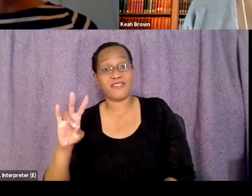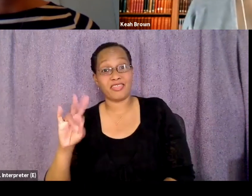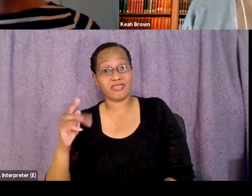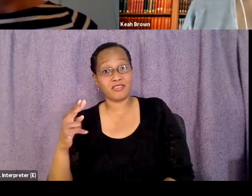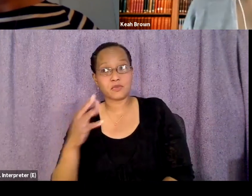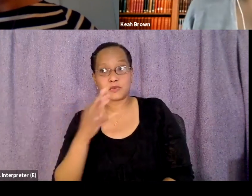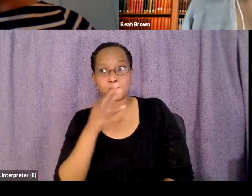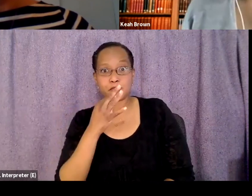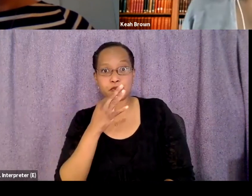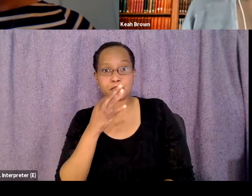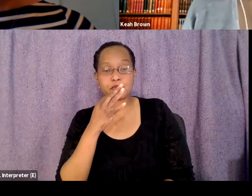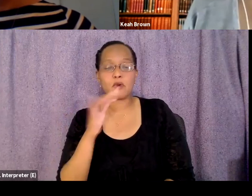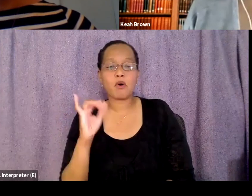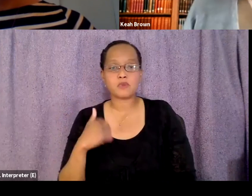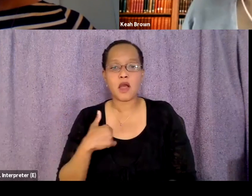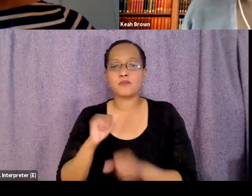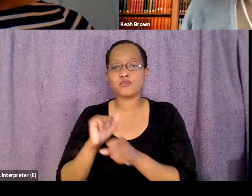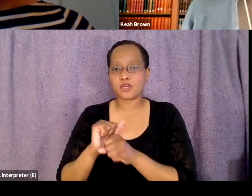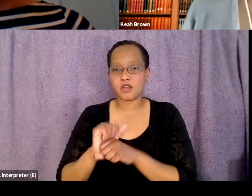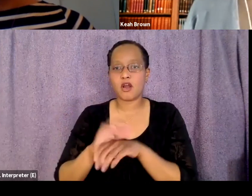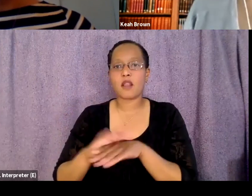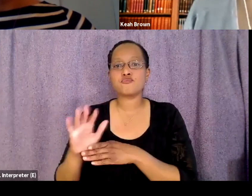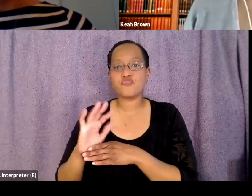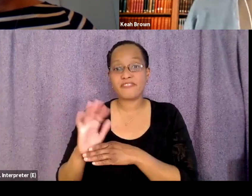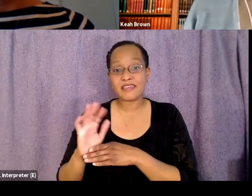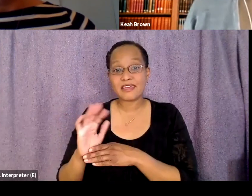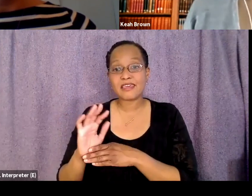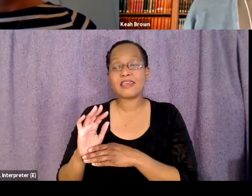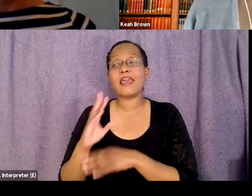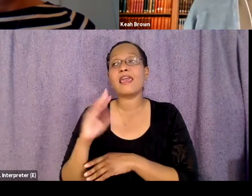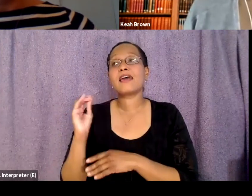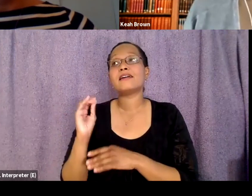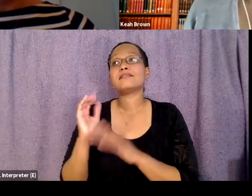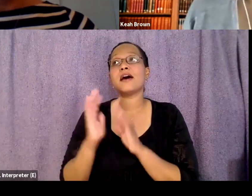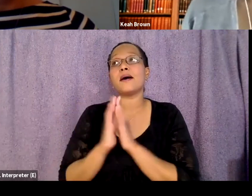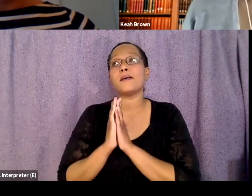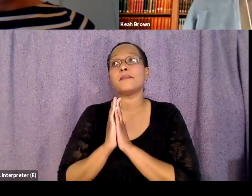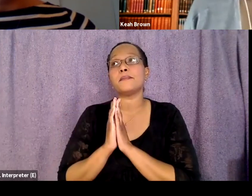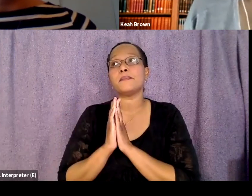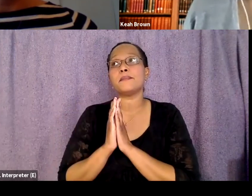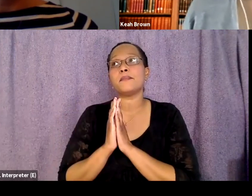I also am working on a movie and a few two movies.